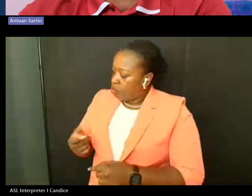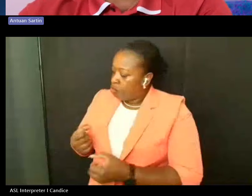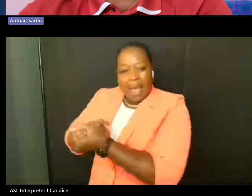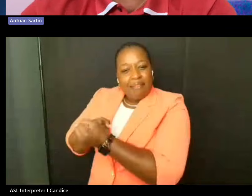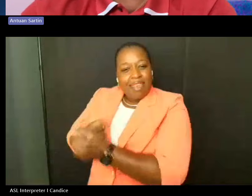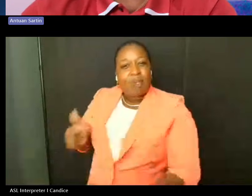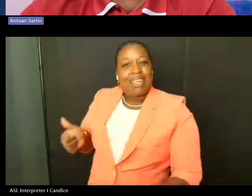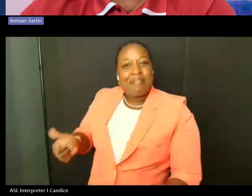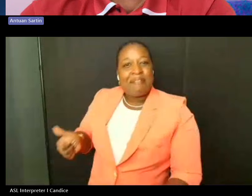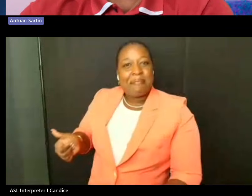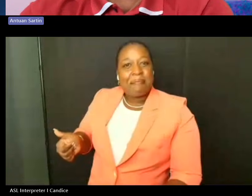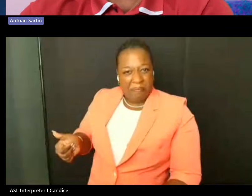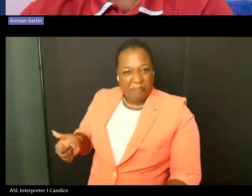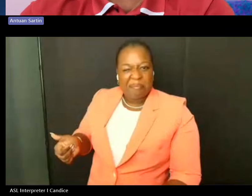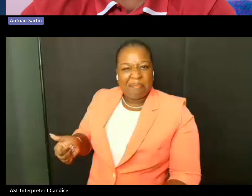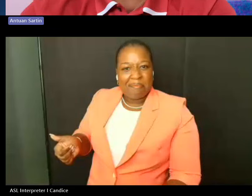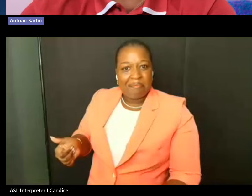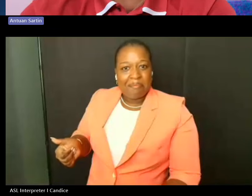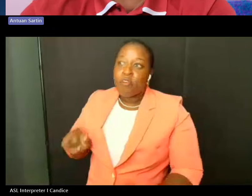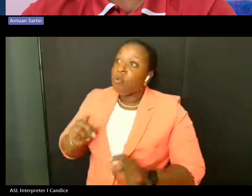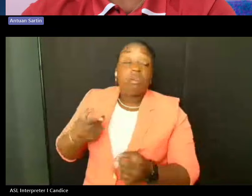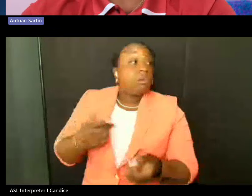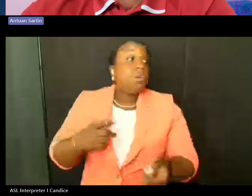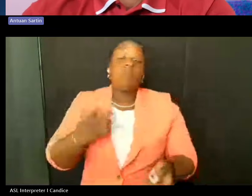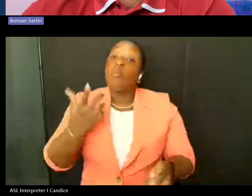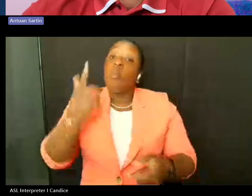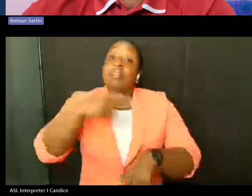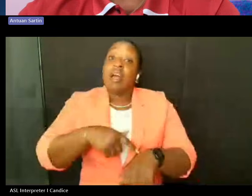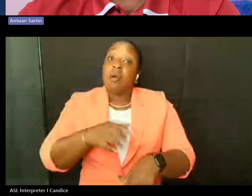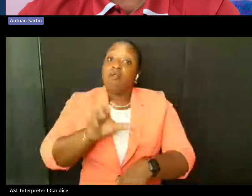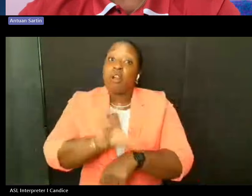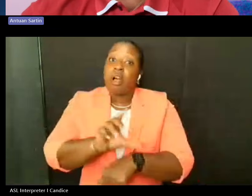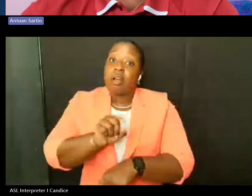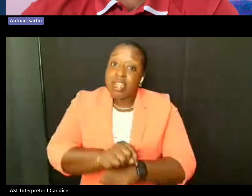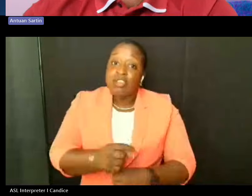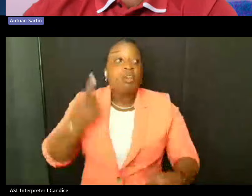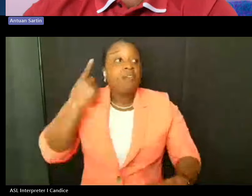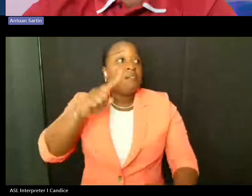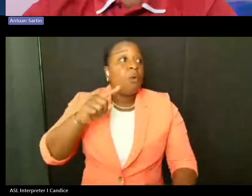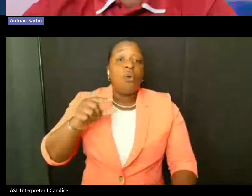office visits. And so, we went for our consultation for the gene therapy. And again,